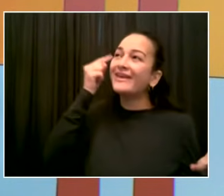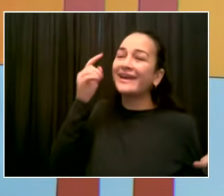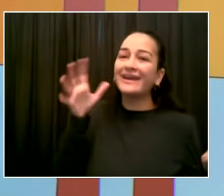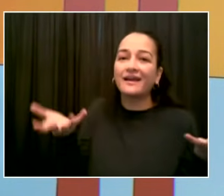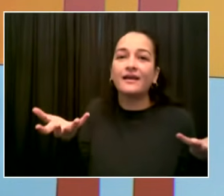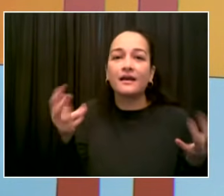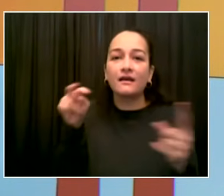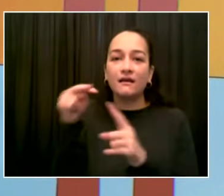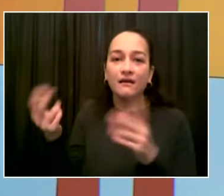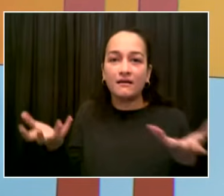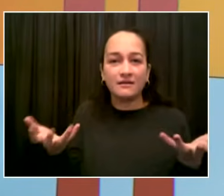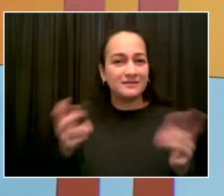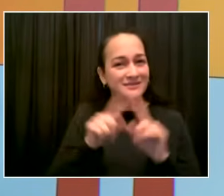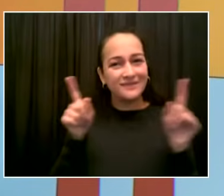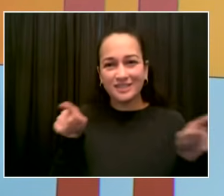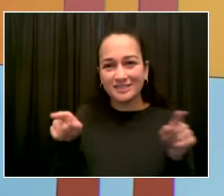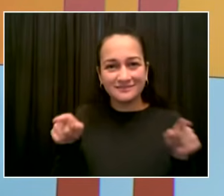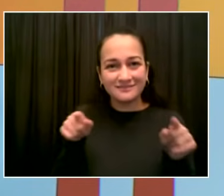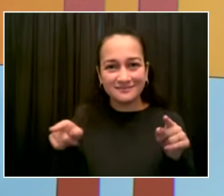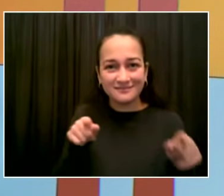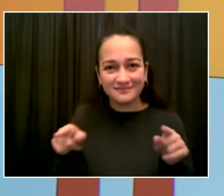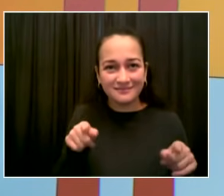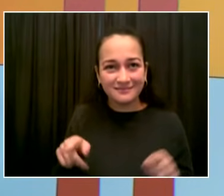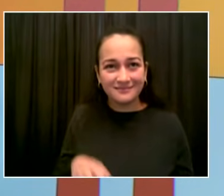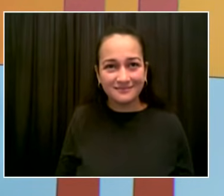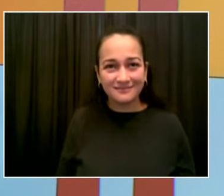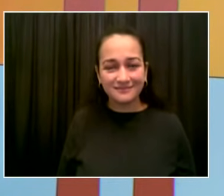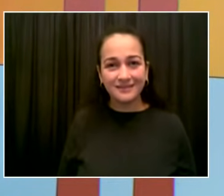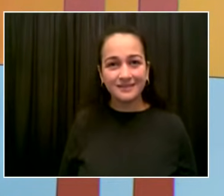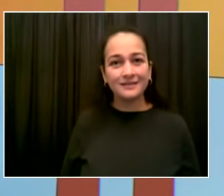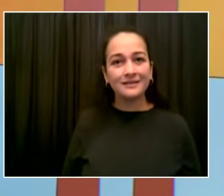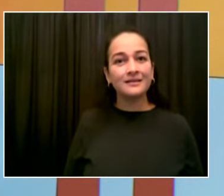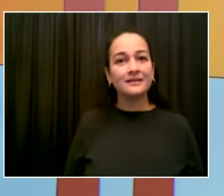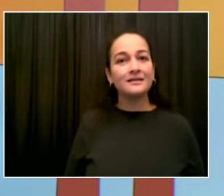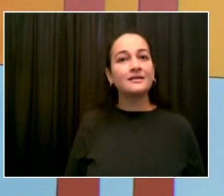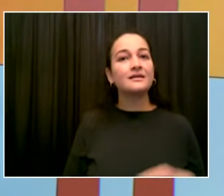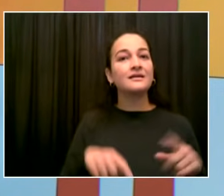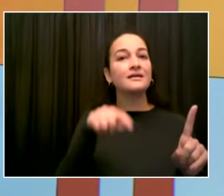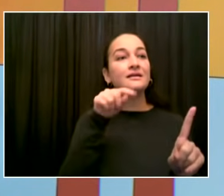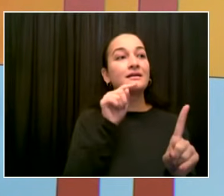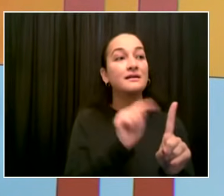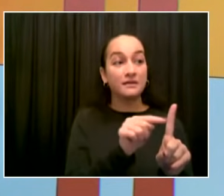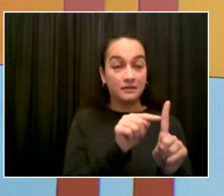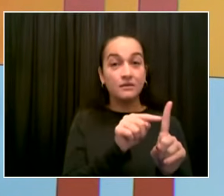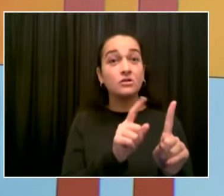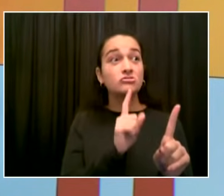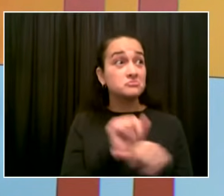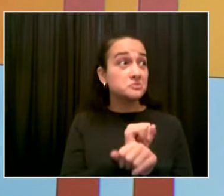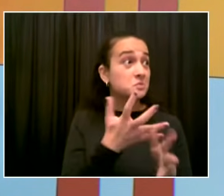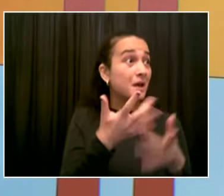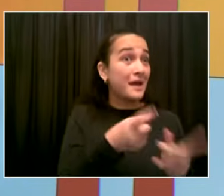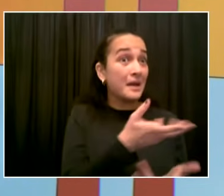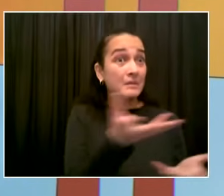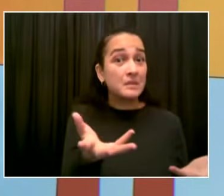WAS MORE ATTENTION GIVEN TO THE AMAZING WORK NYPD IS DOING, THE AMAZING WORK COMMUNITY LEADERS